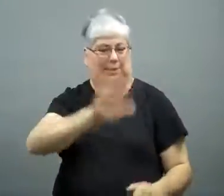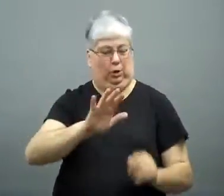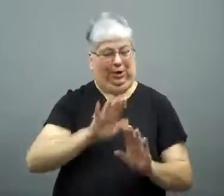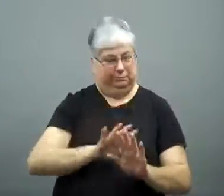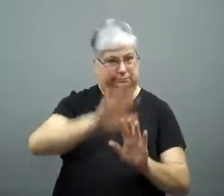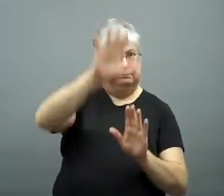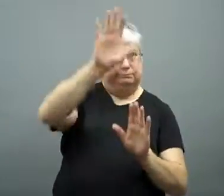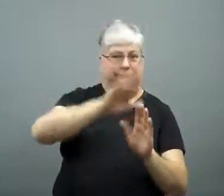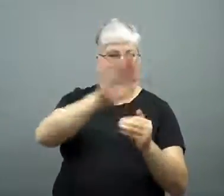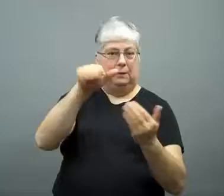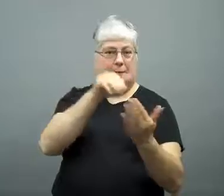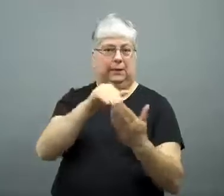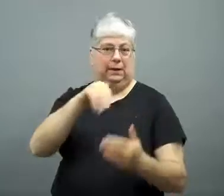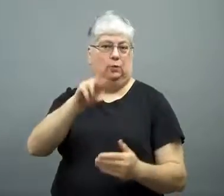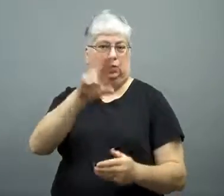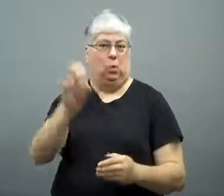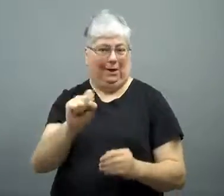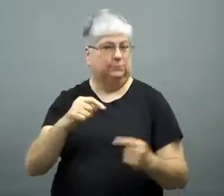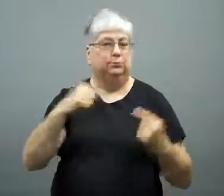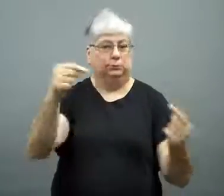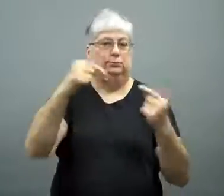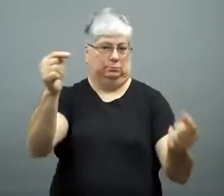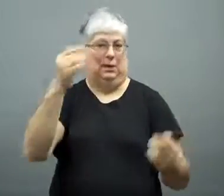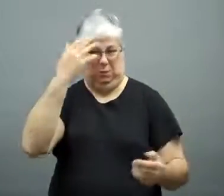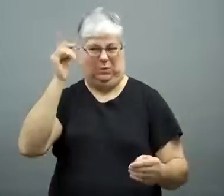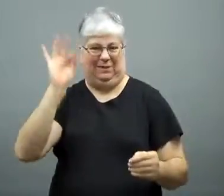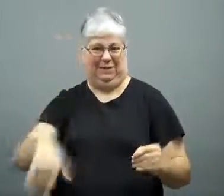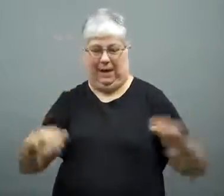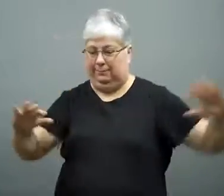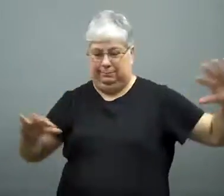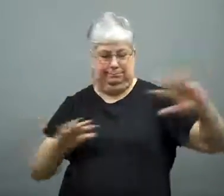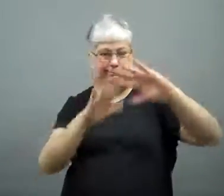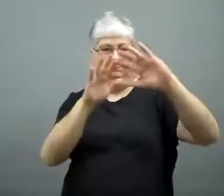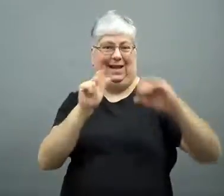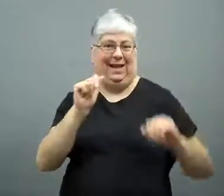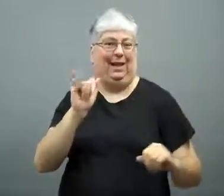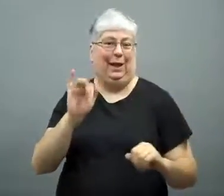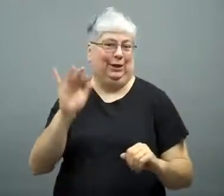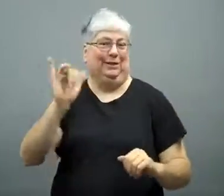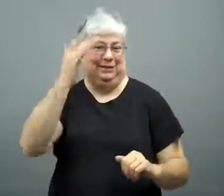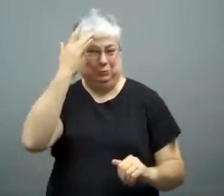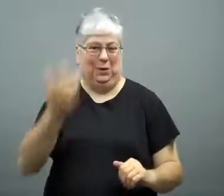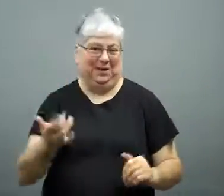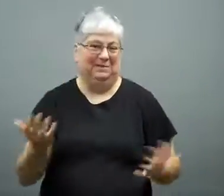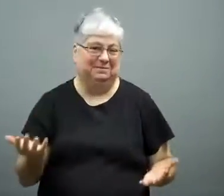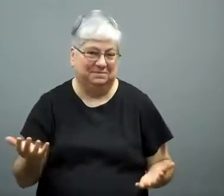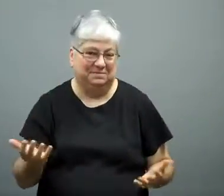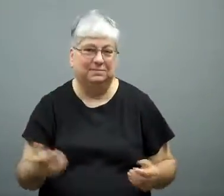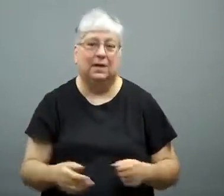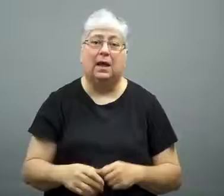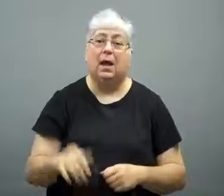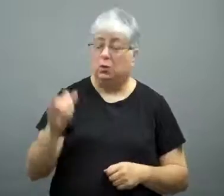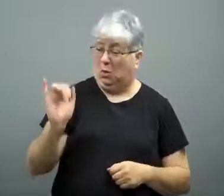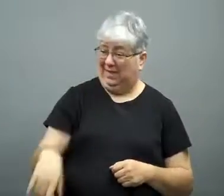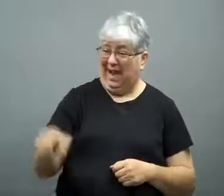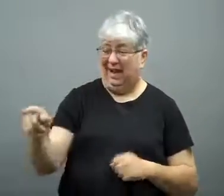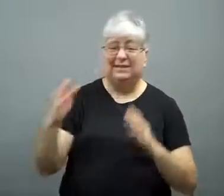It's because of this that the central part of the U.S. is prone to tornadoes.